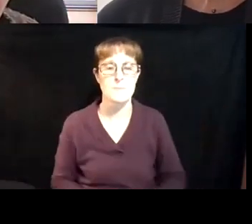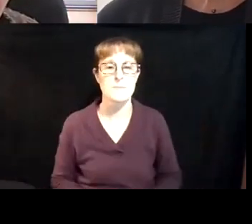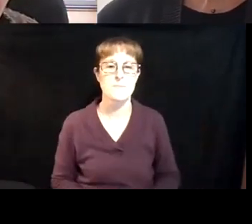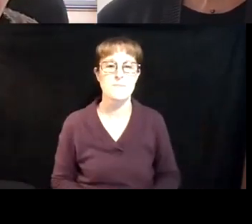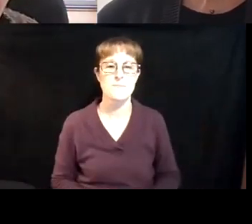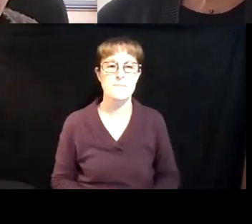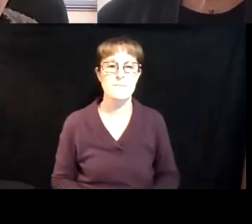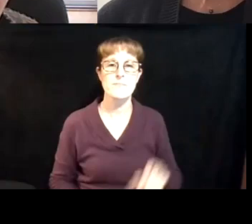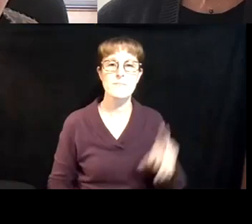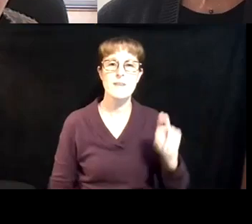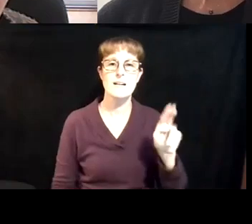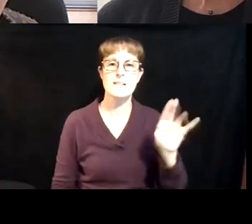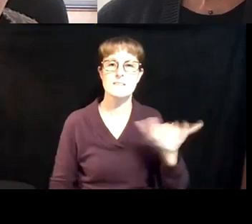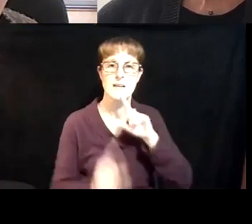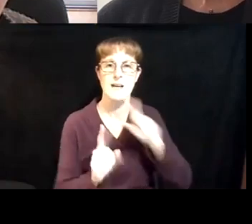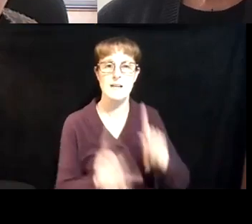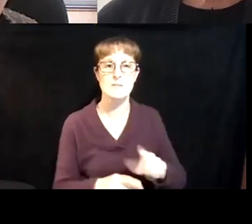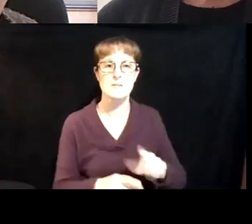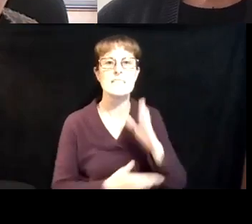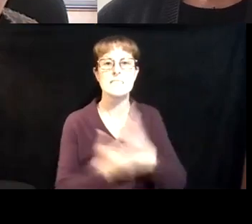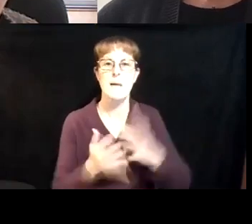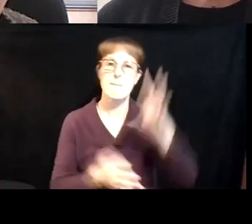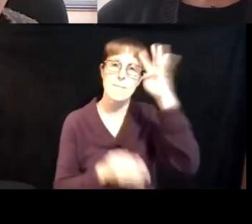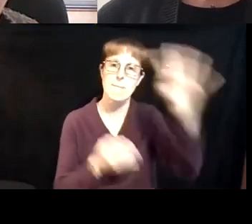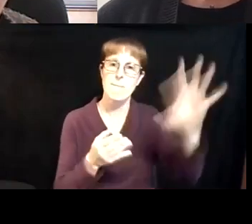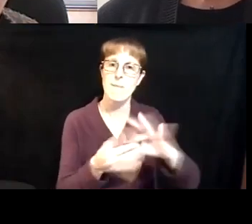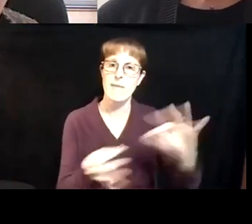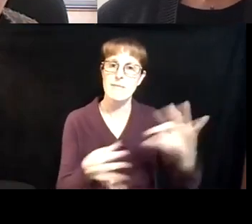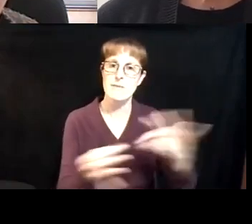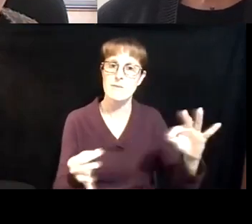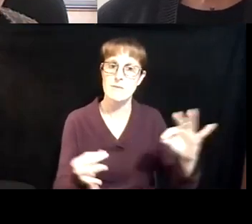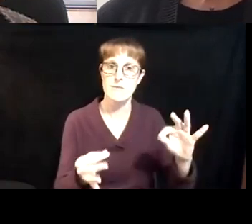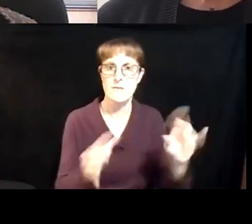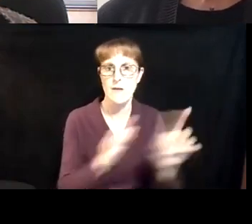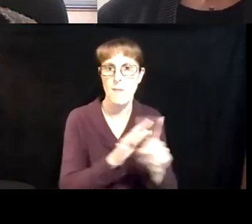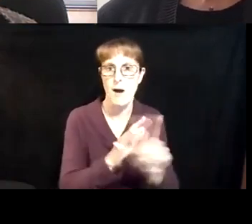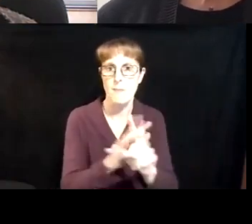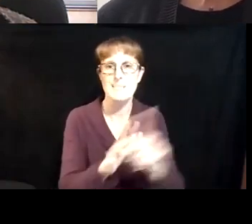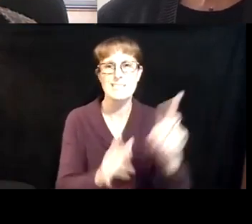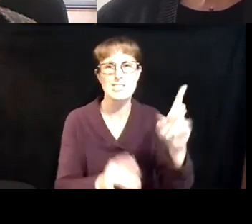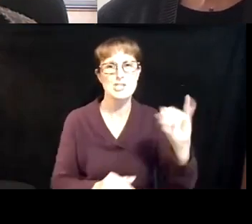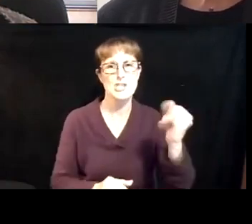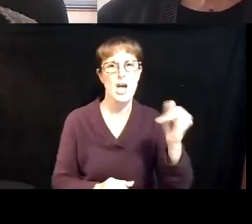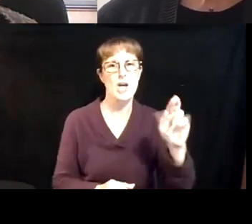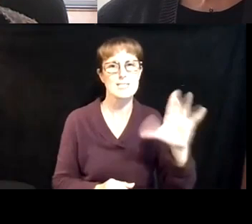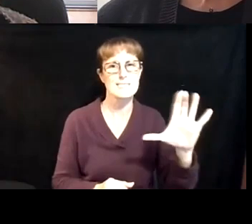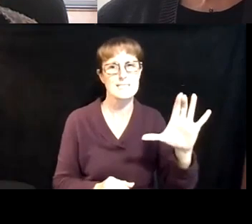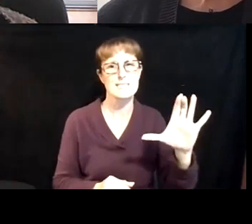JRC will promote. Almost every mainstream national organization,